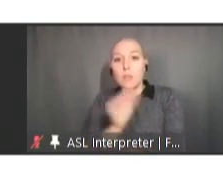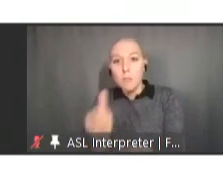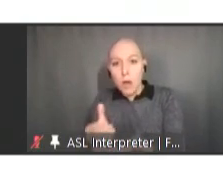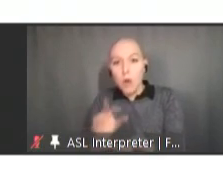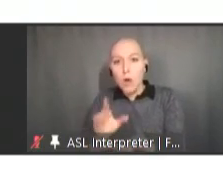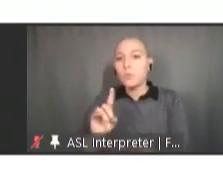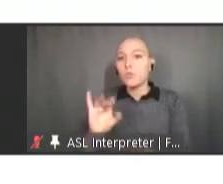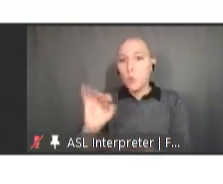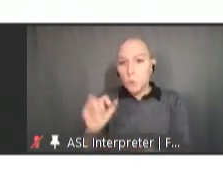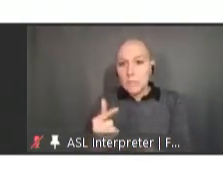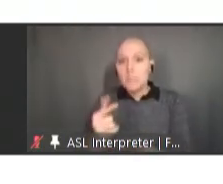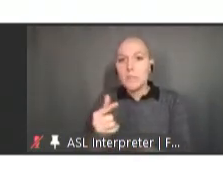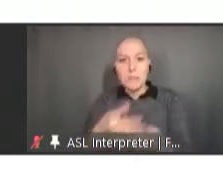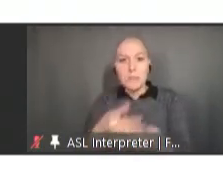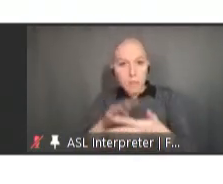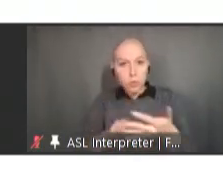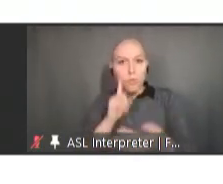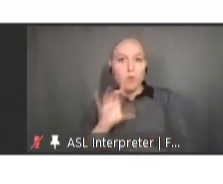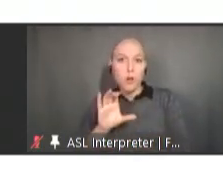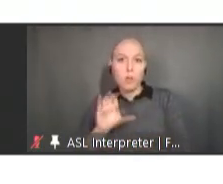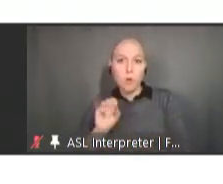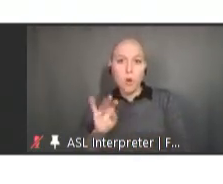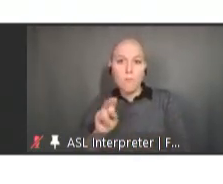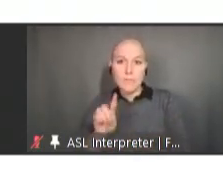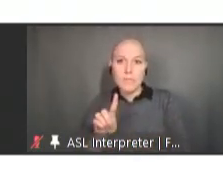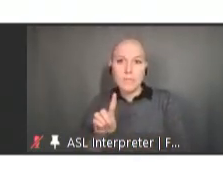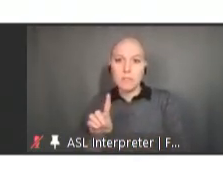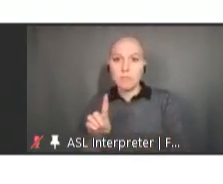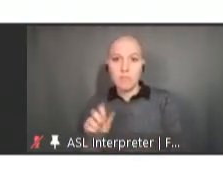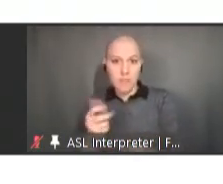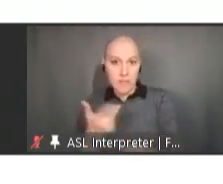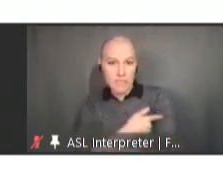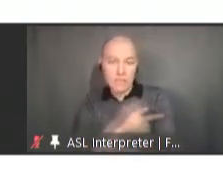of COVID-19 vaccines, for example, number of doses needed or timing of doses?